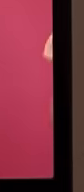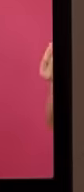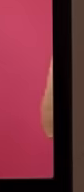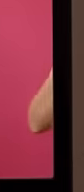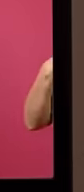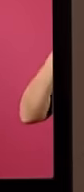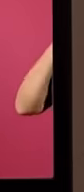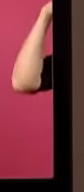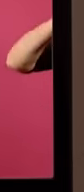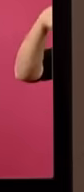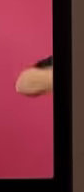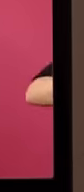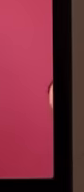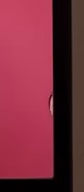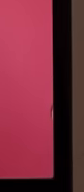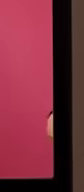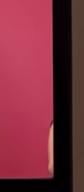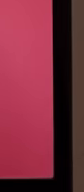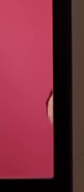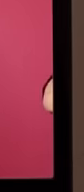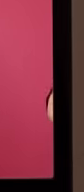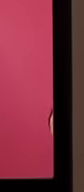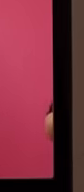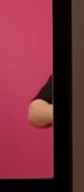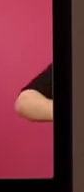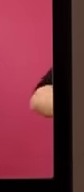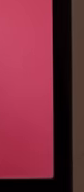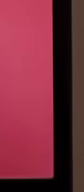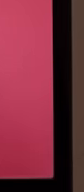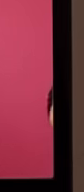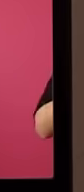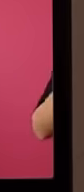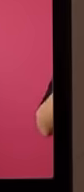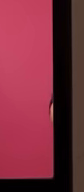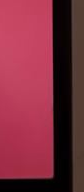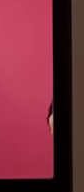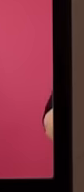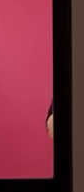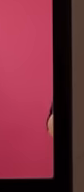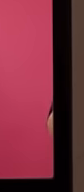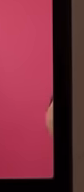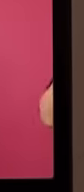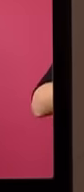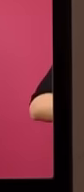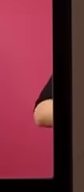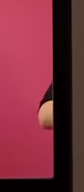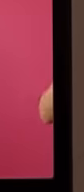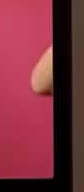that is overpopulated, you know, overpopulated for so long. drug trafficker that Felipe Calderón let weapons pass through